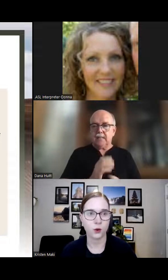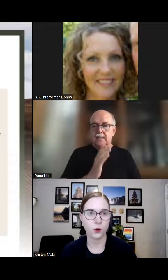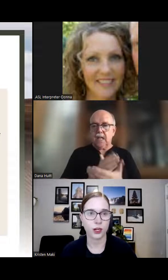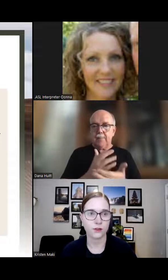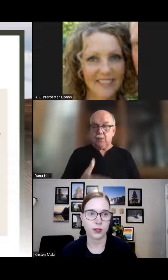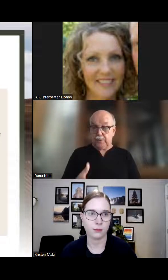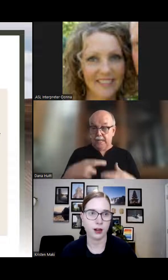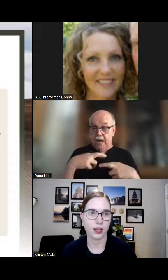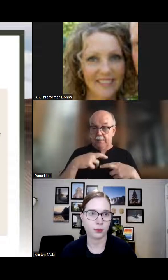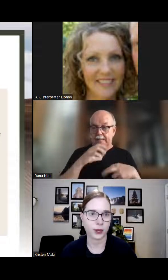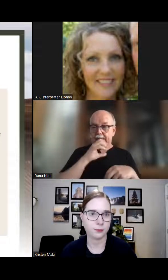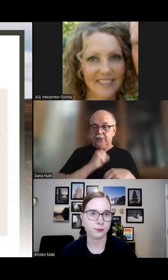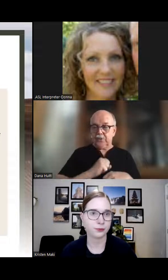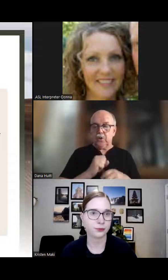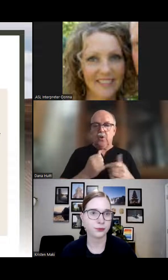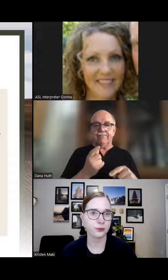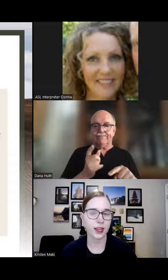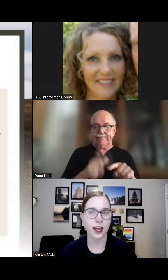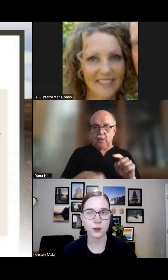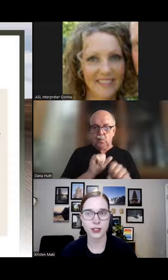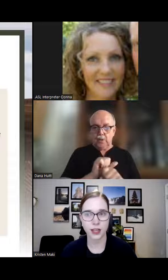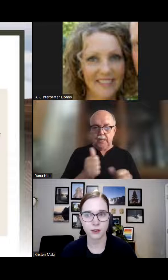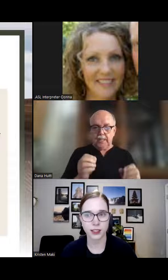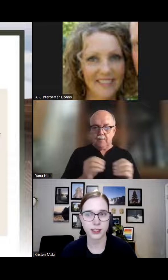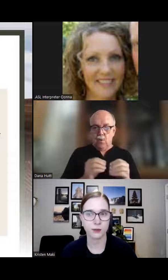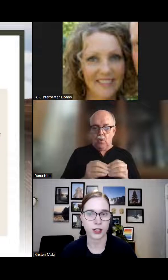needs you might have in the future, and will help us all